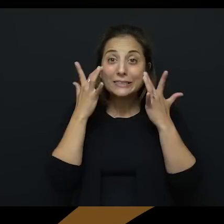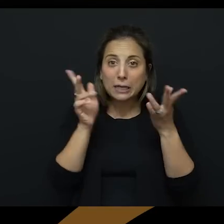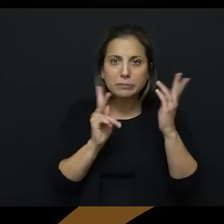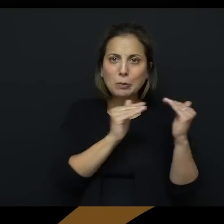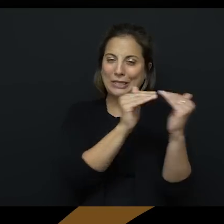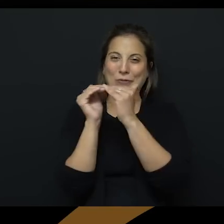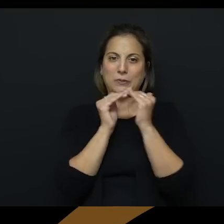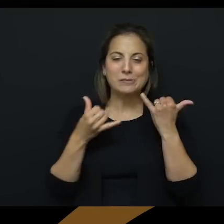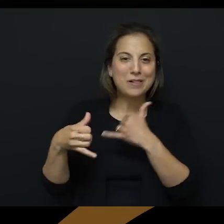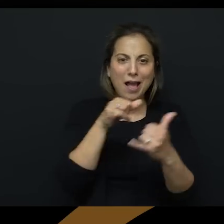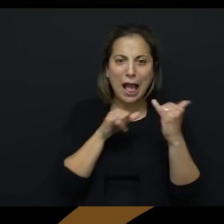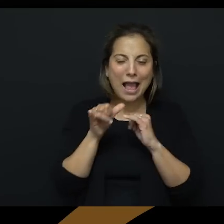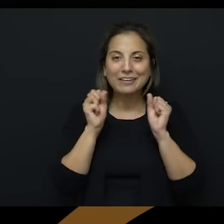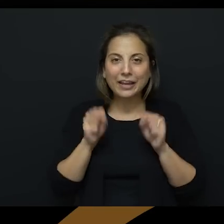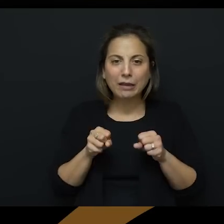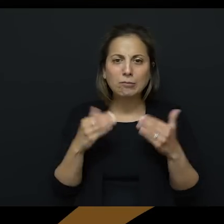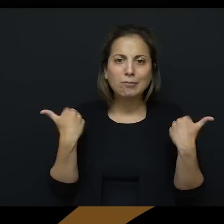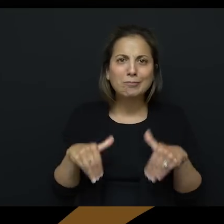and sighted people can equally engage.